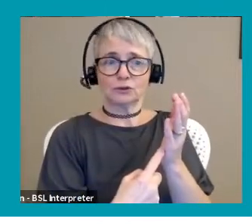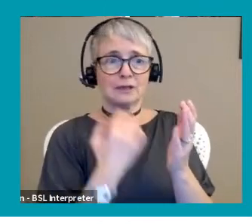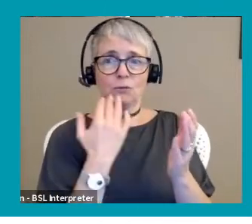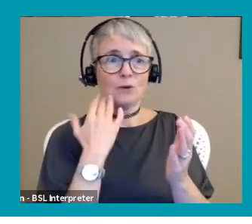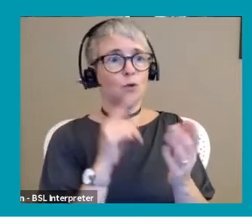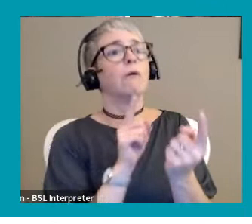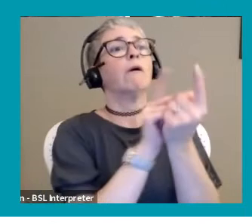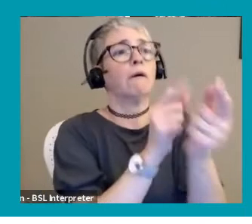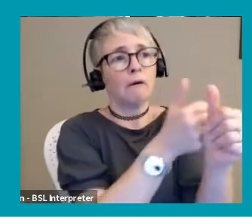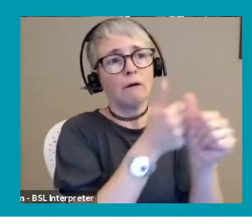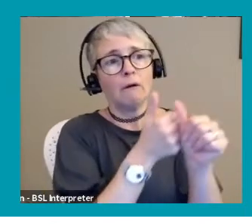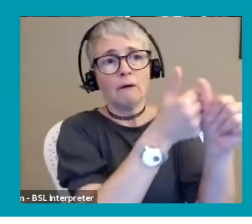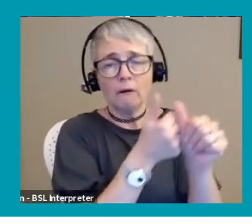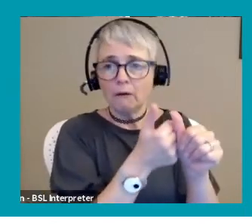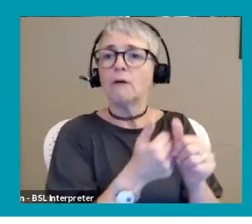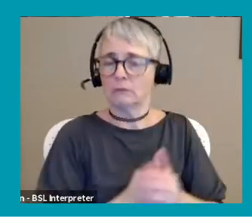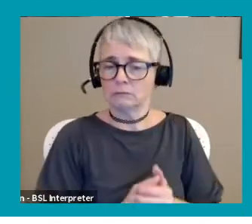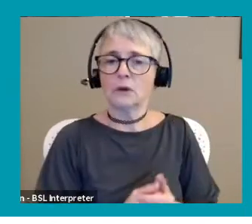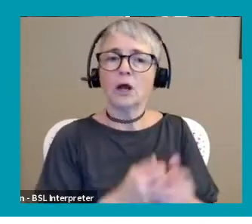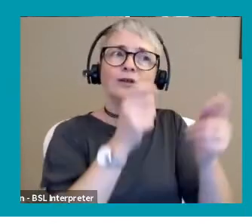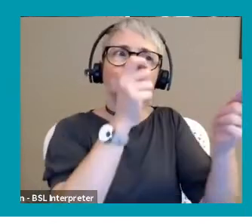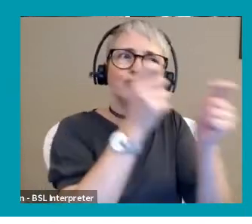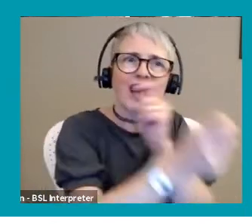And that can be a way to both change the game for disabled people.